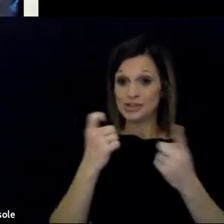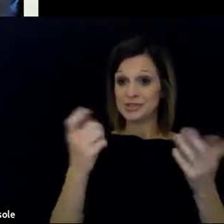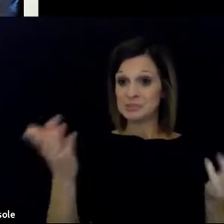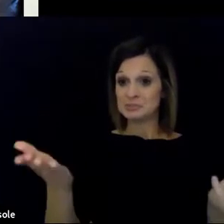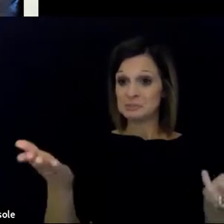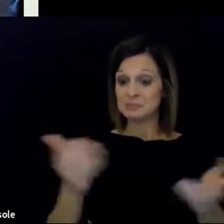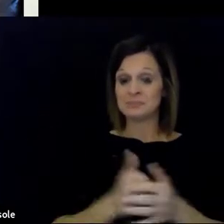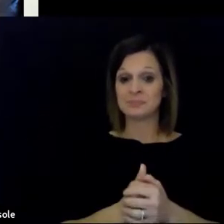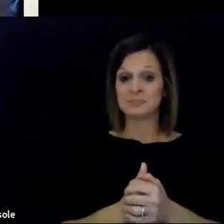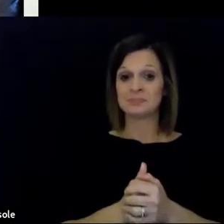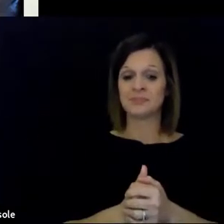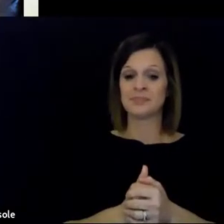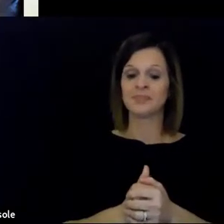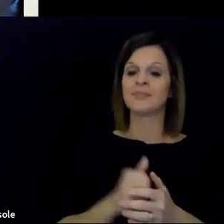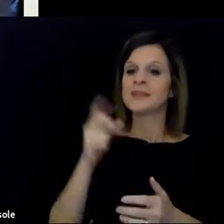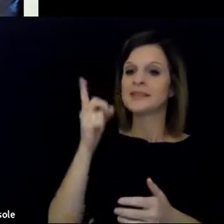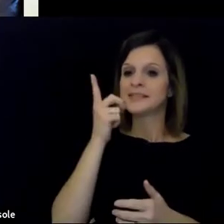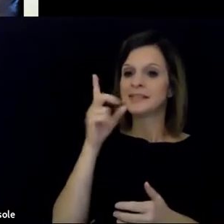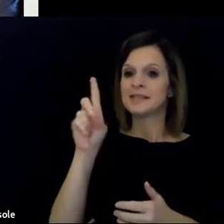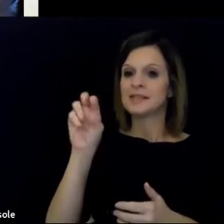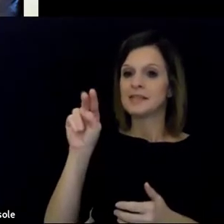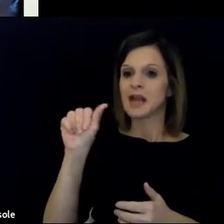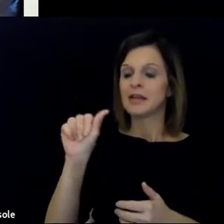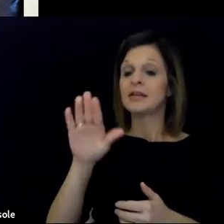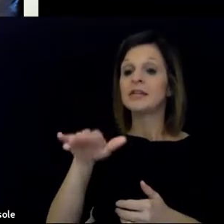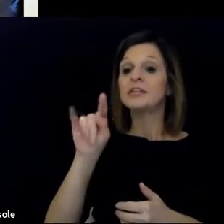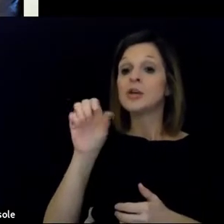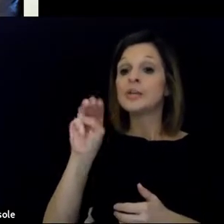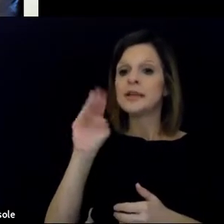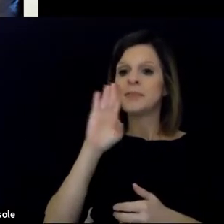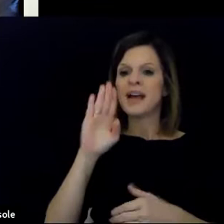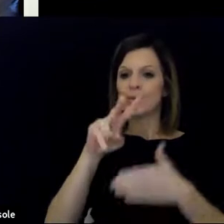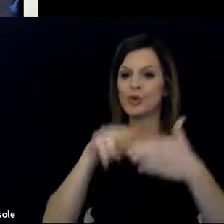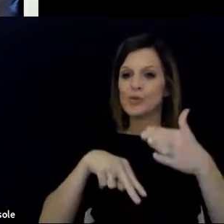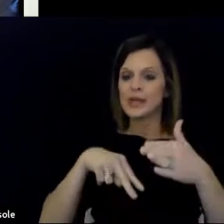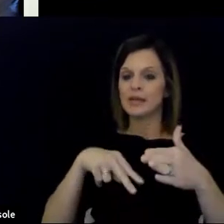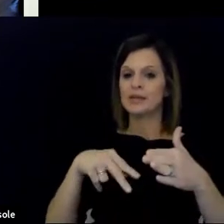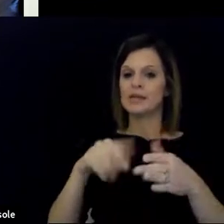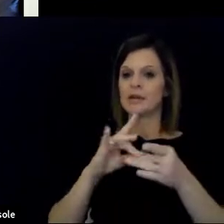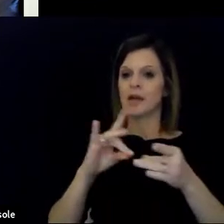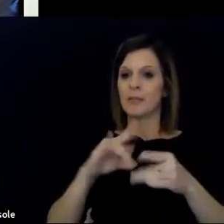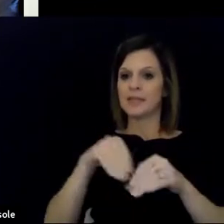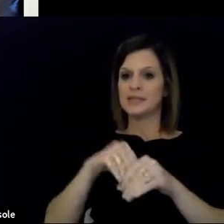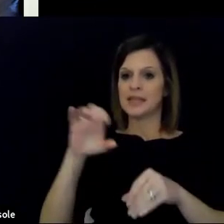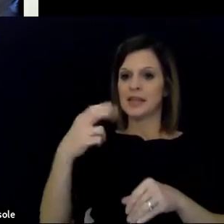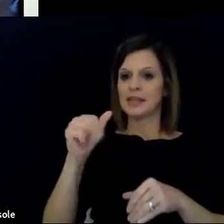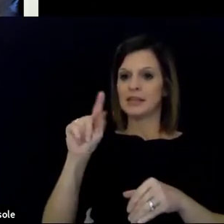[Donna] So Tim, this is Donna. I'm gonna read what's in the chat box. And then I have a question for you too.